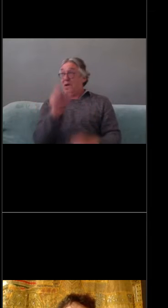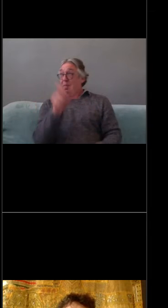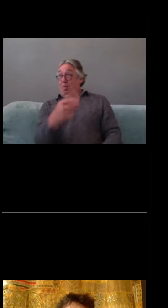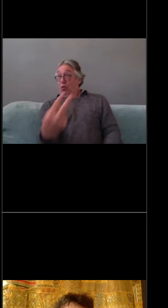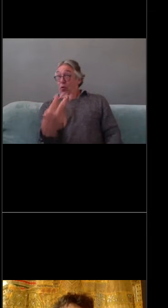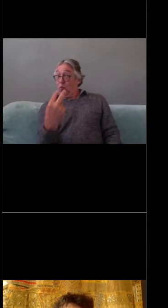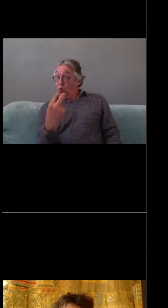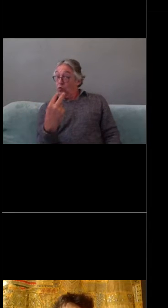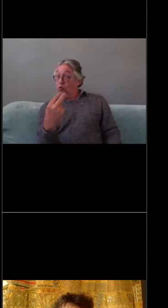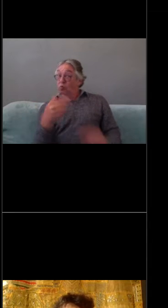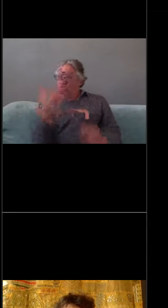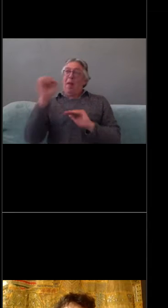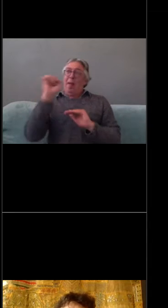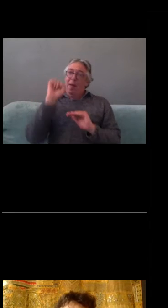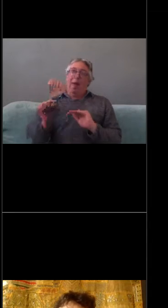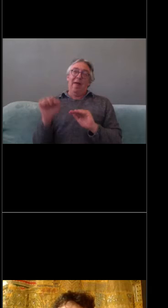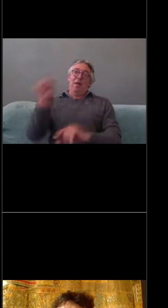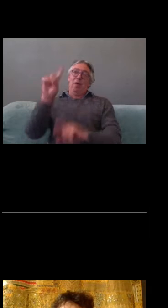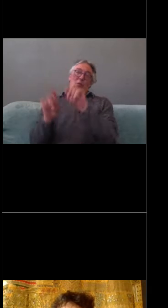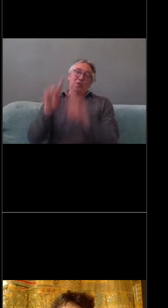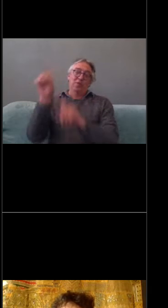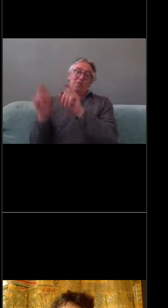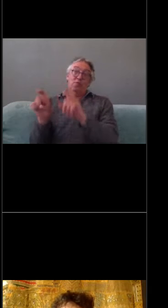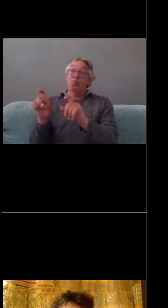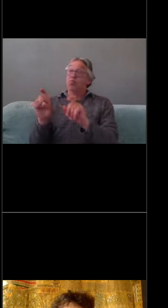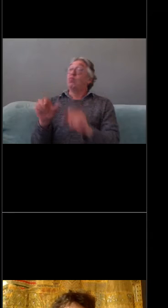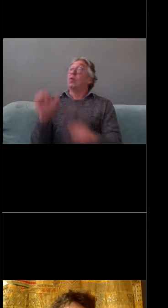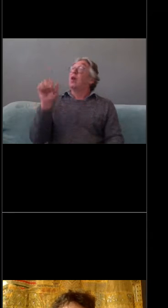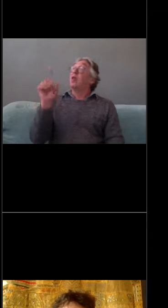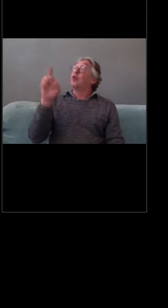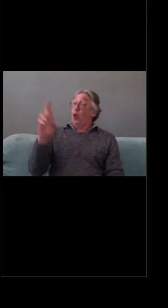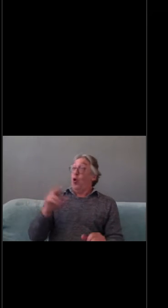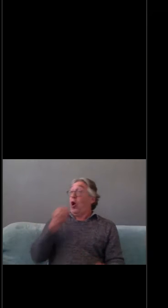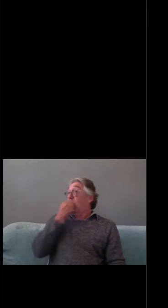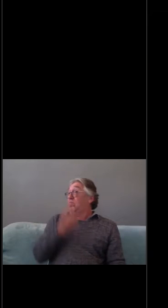The floor is yours. We are happy to listen to your presentation.